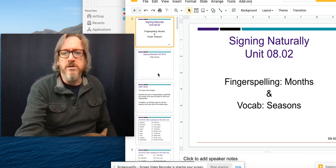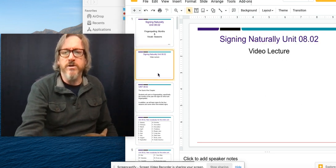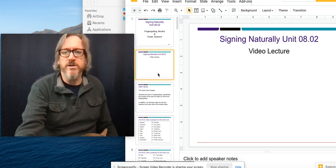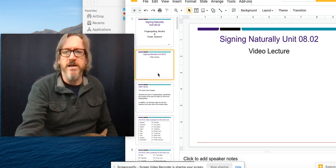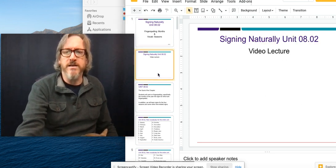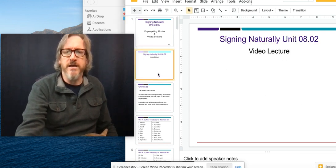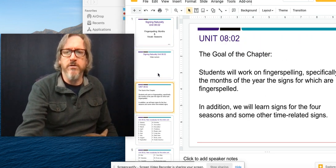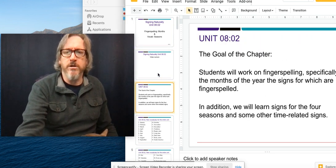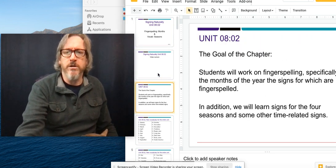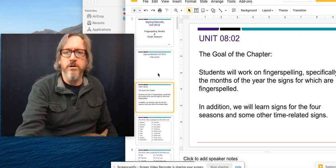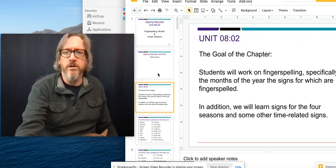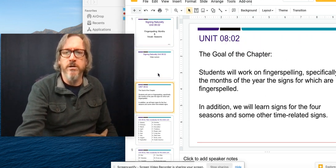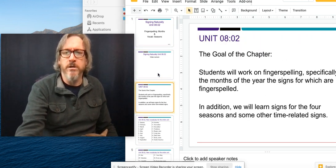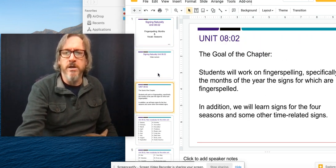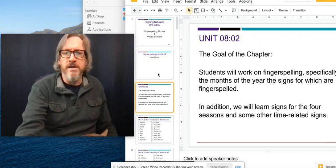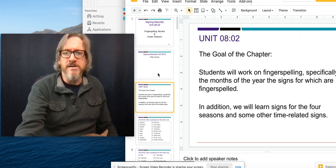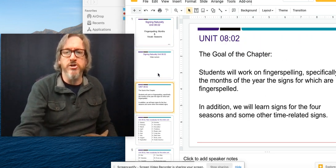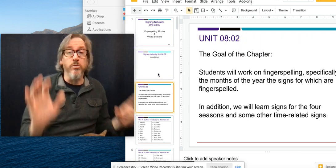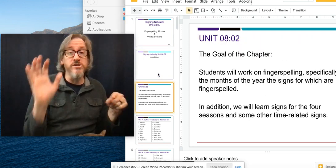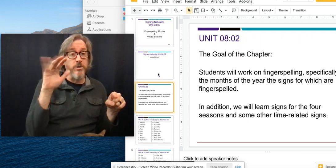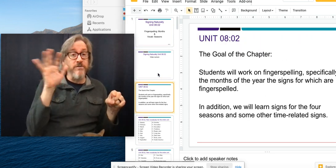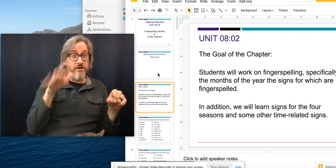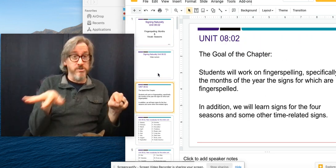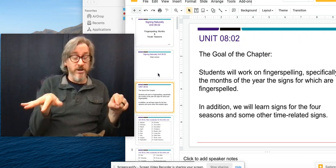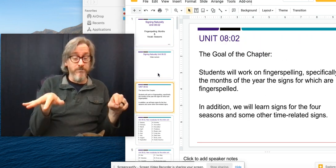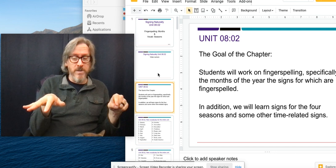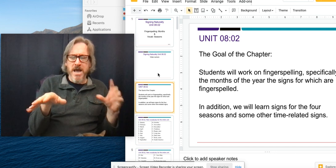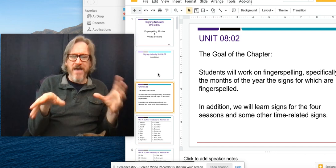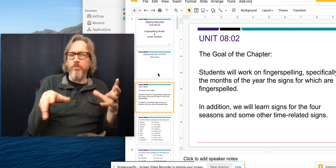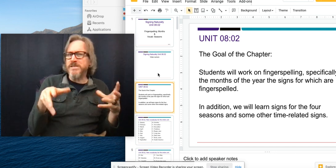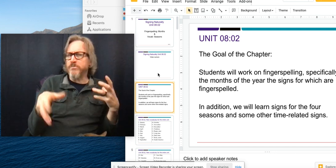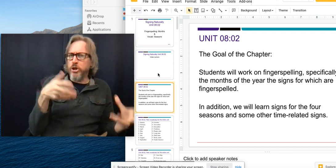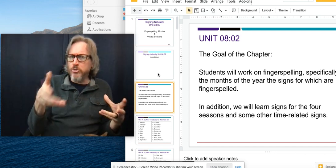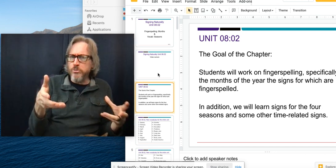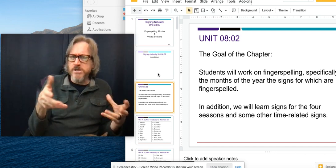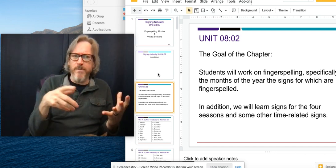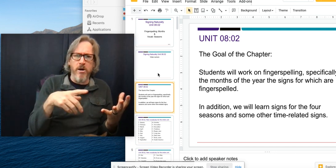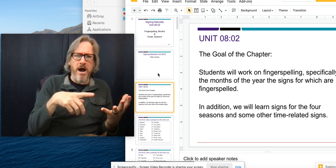so if we scan down so the goal is to work on fingerspelling and there'll be some clues about